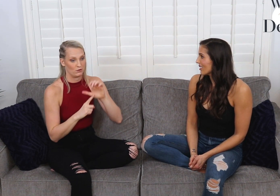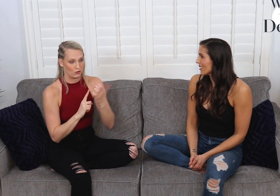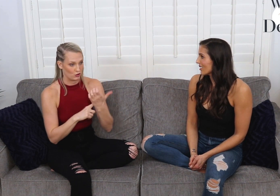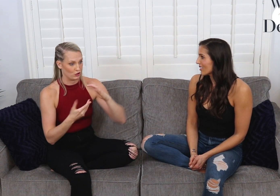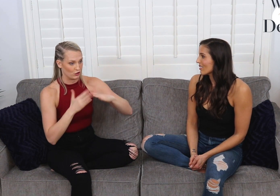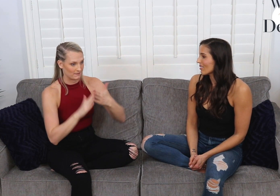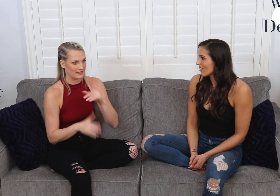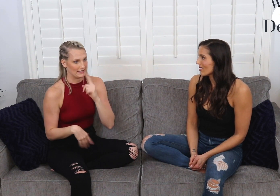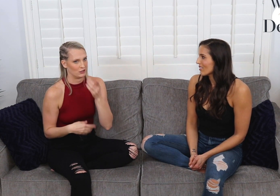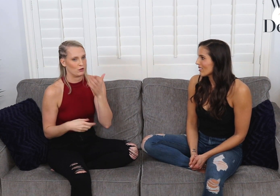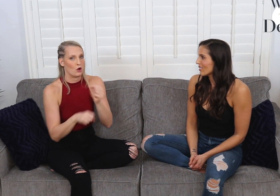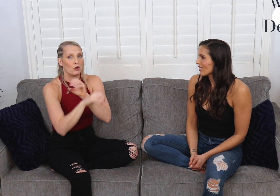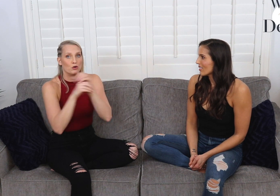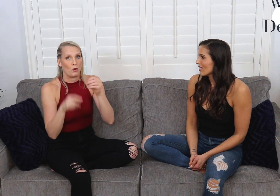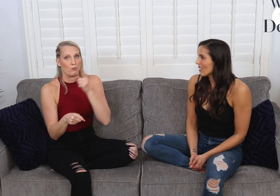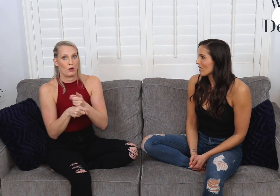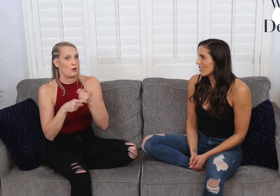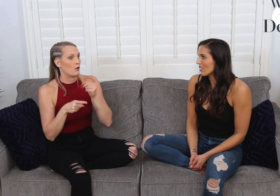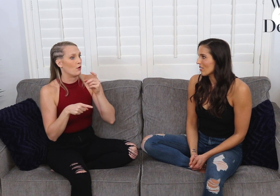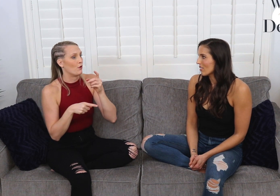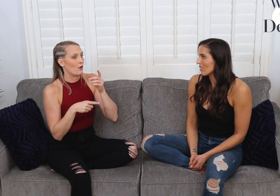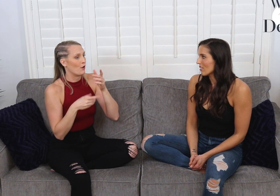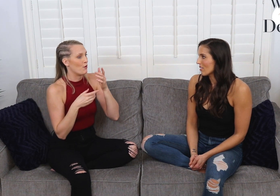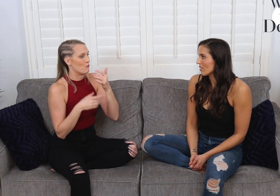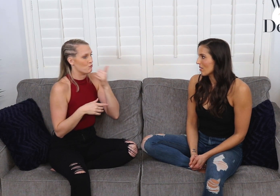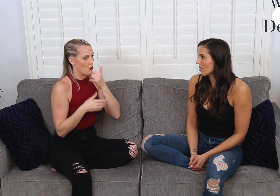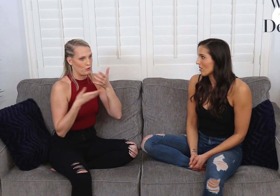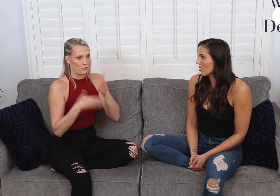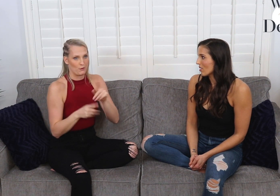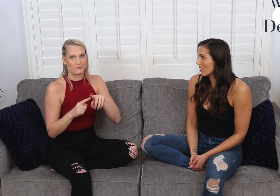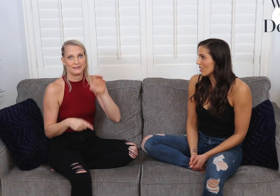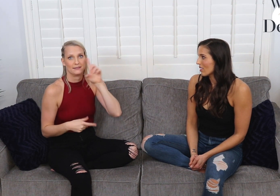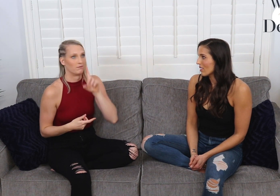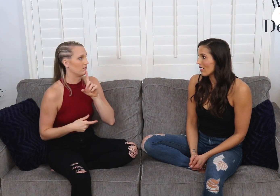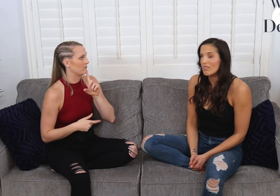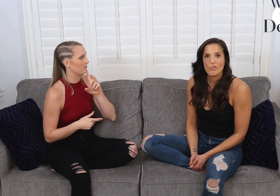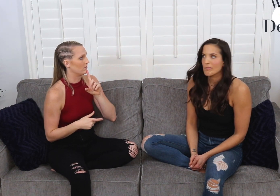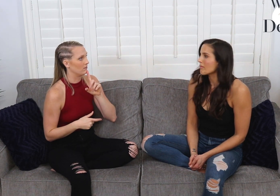is that there's no right or wrong way to be Deaf.